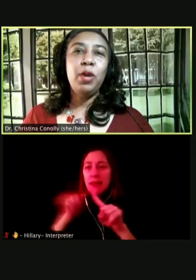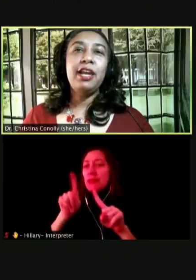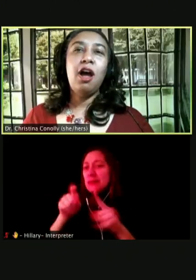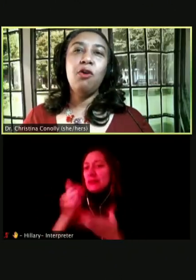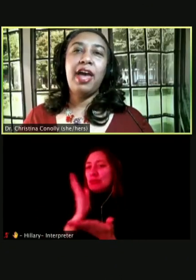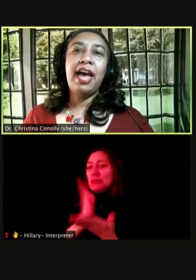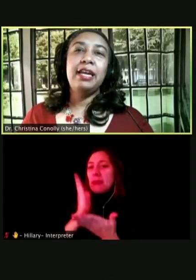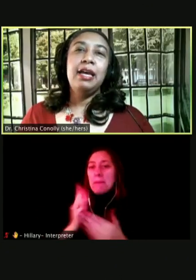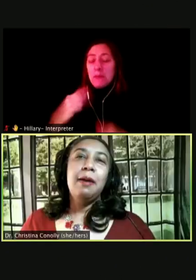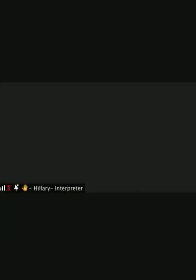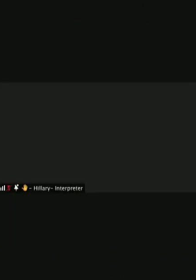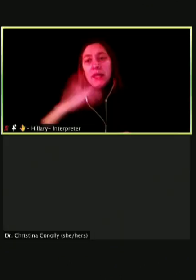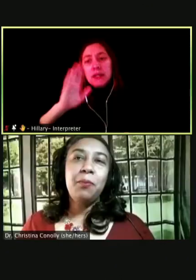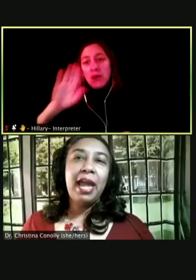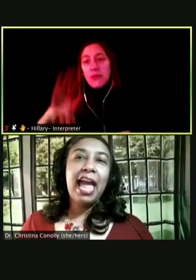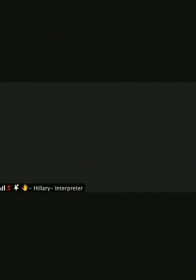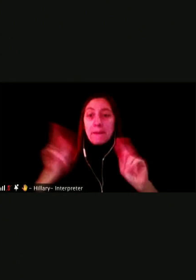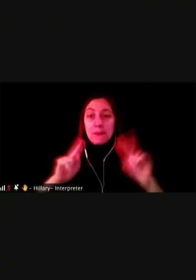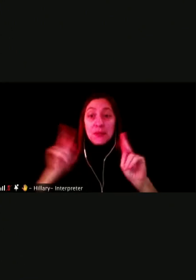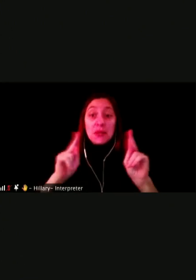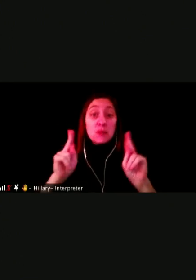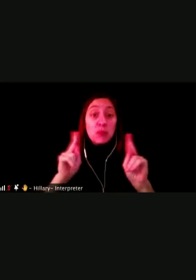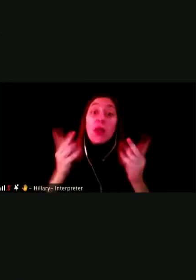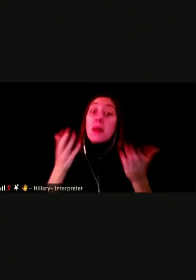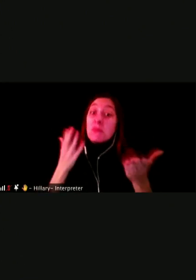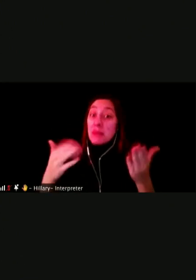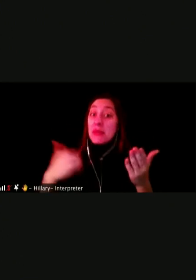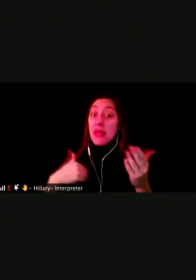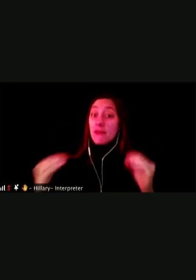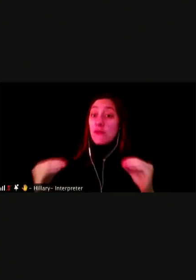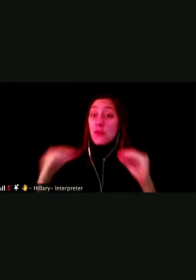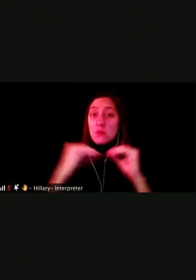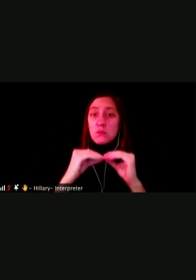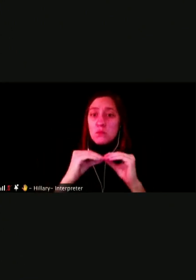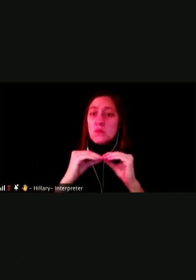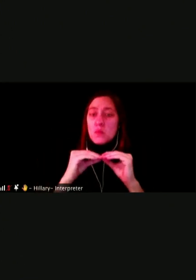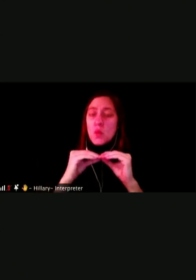WE KNOW THAT PEOPLE MAY HAVE ADDITIONAL QUESTIONS ABOUT MENTAL HEALTH TOPICS.